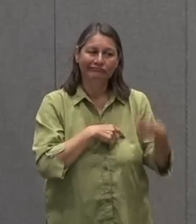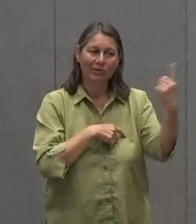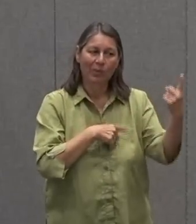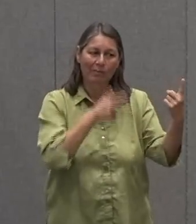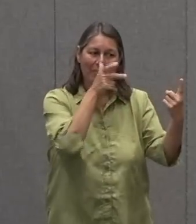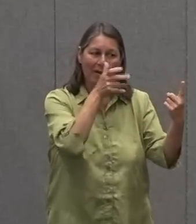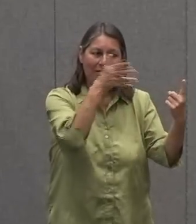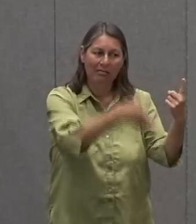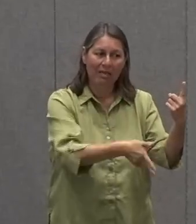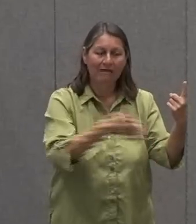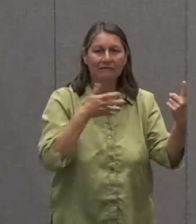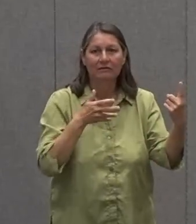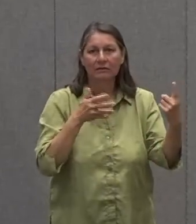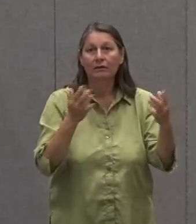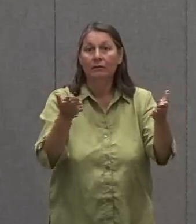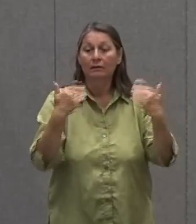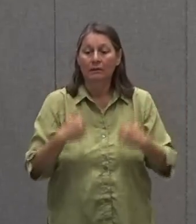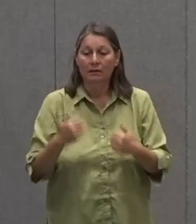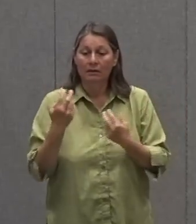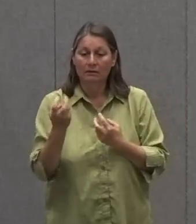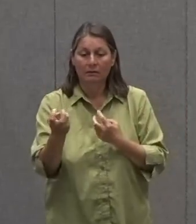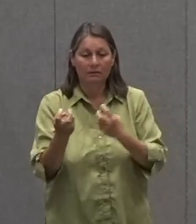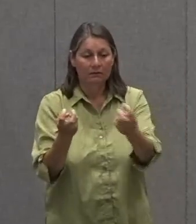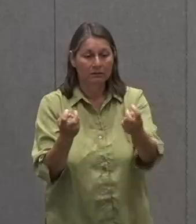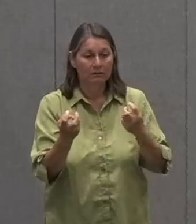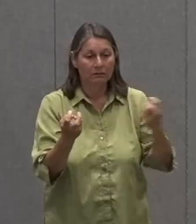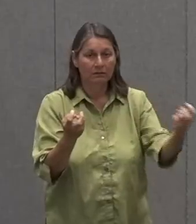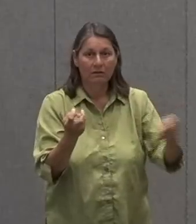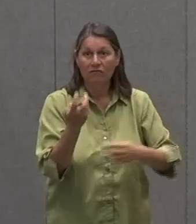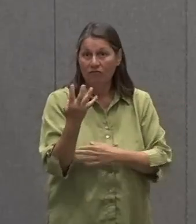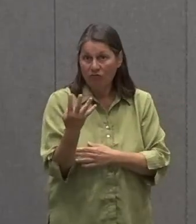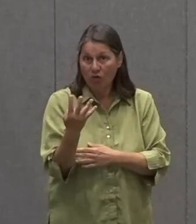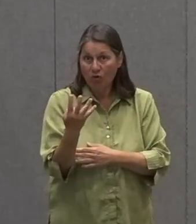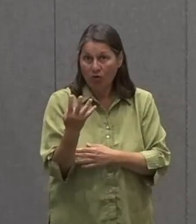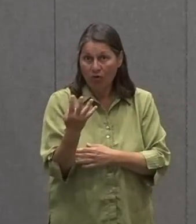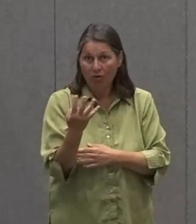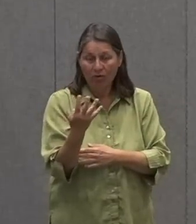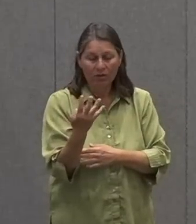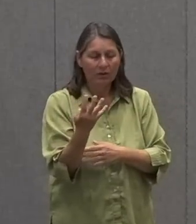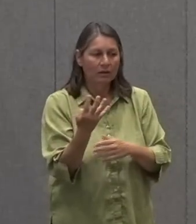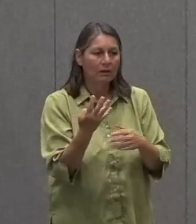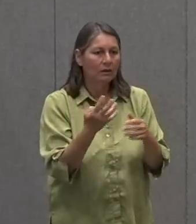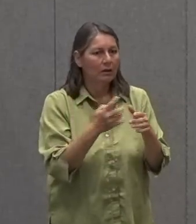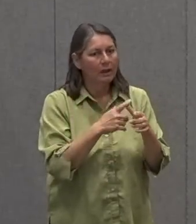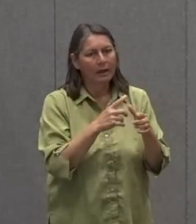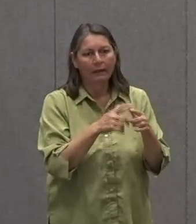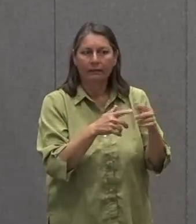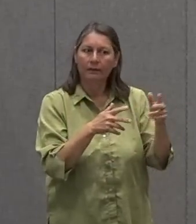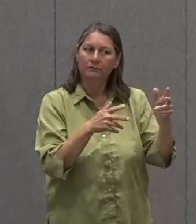It continued with four rows and then 'til Joe thought about, "Why don't we do five rows?"